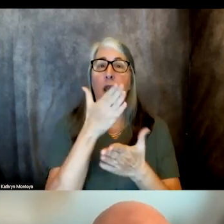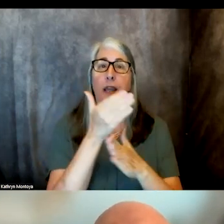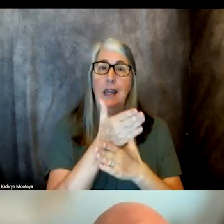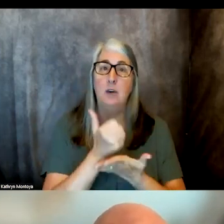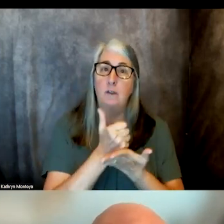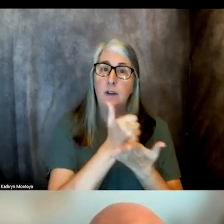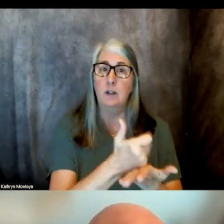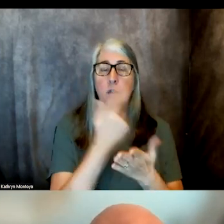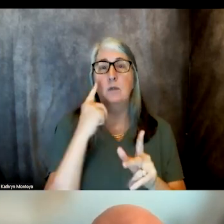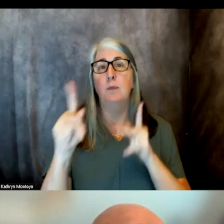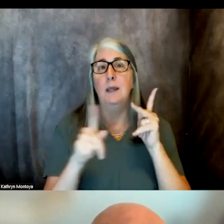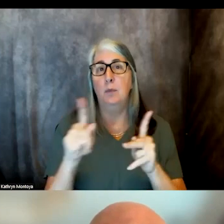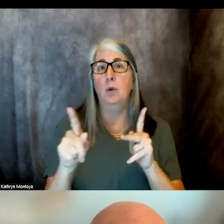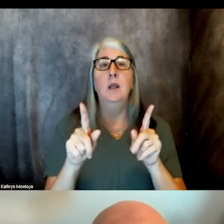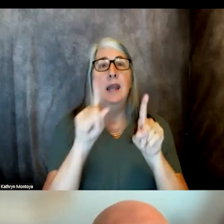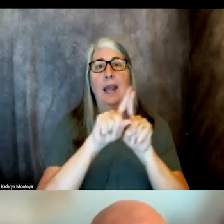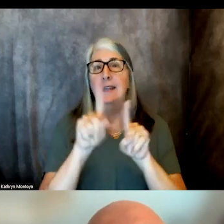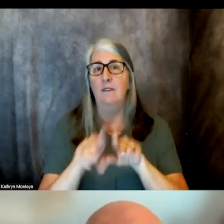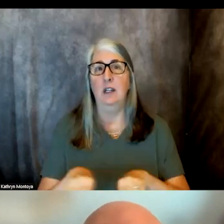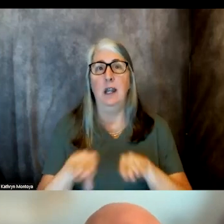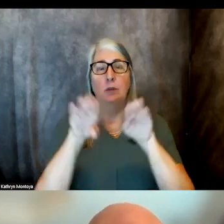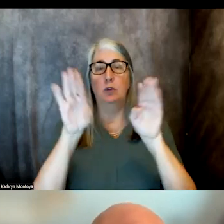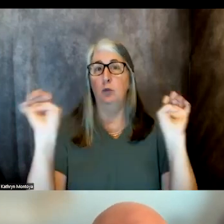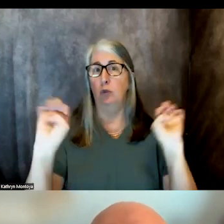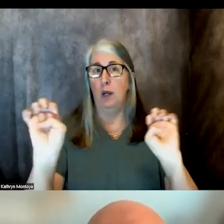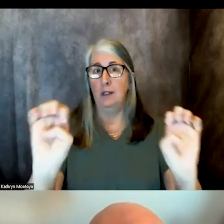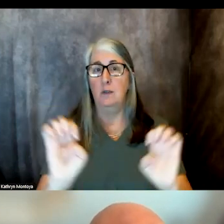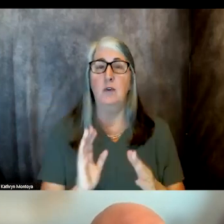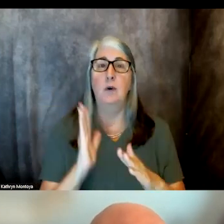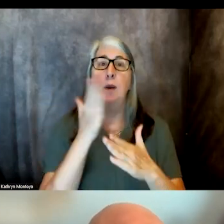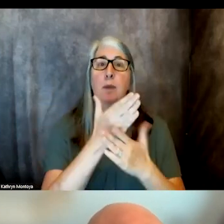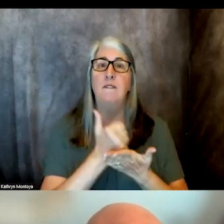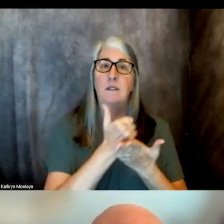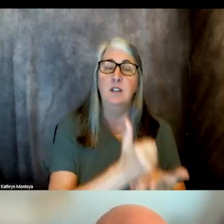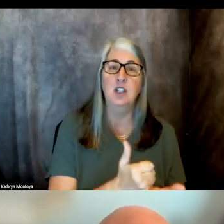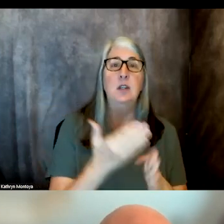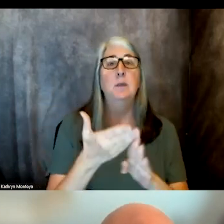DIFFERENT STAGES OF CRISIS TO ACUTE AND PREVENTION AND CARE.